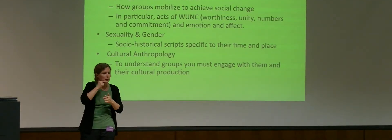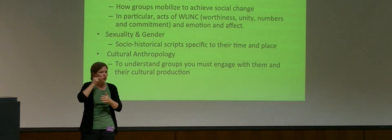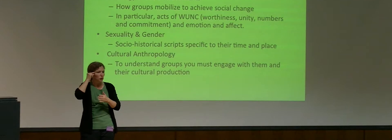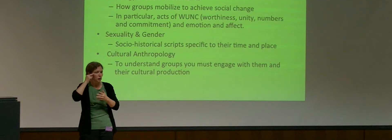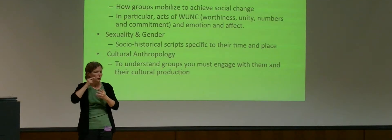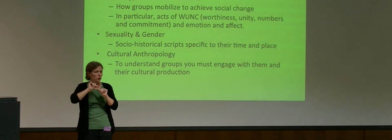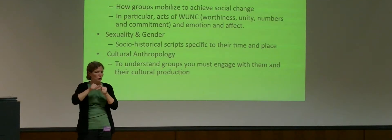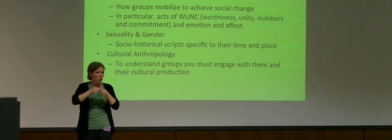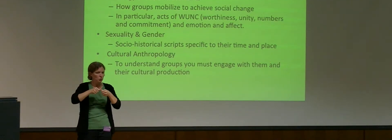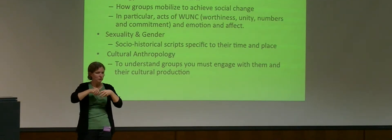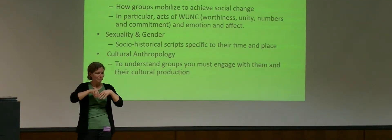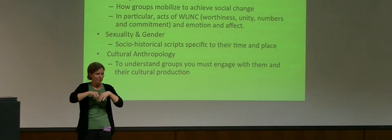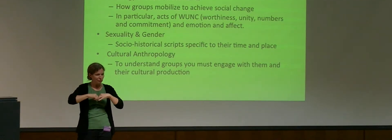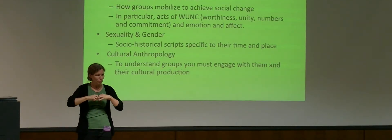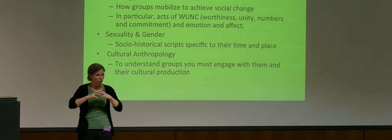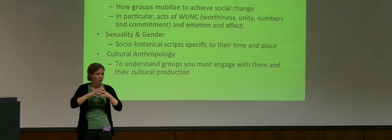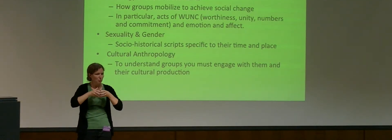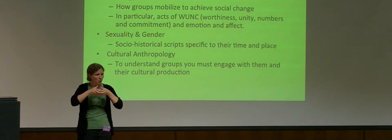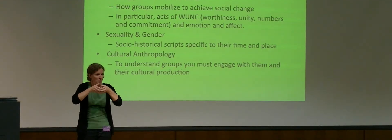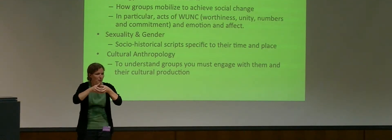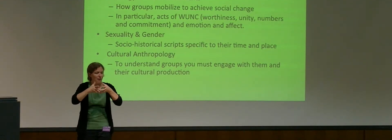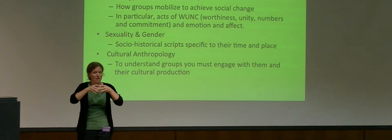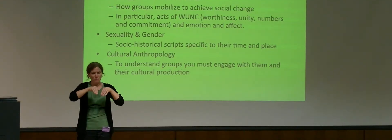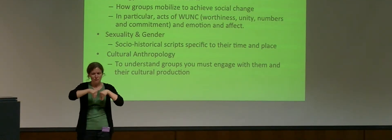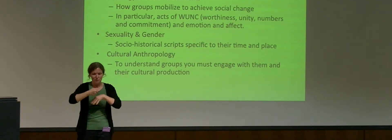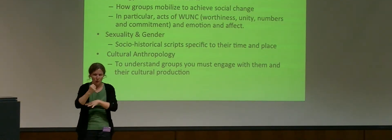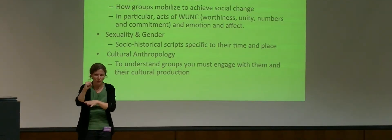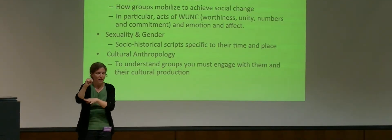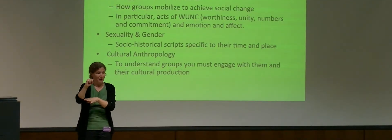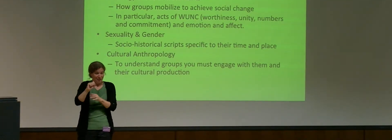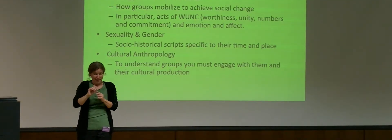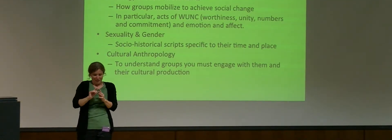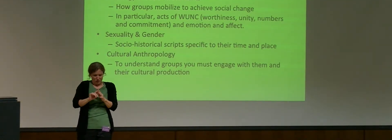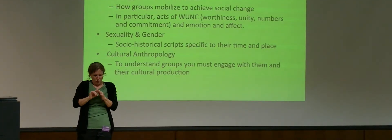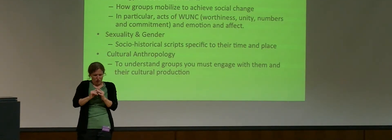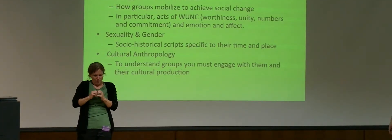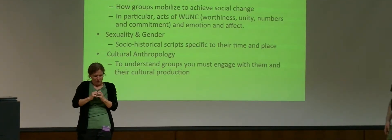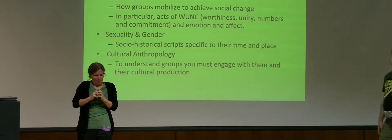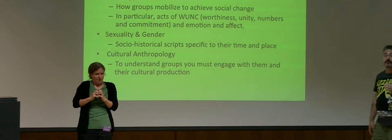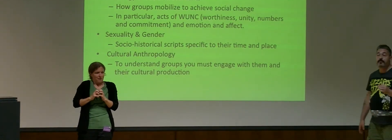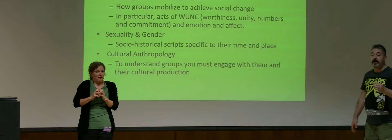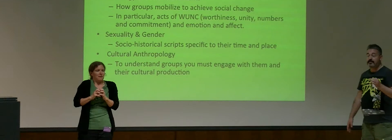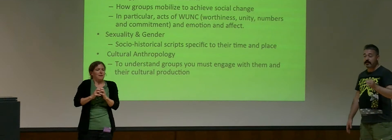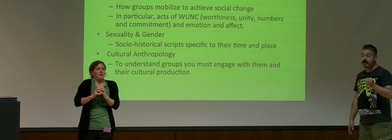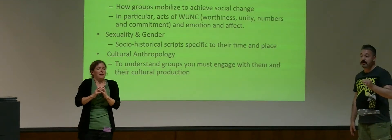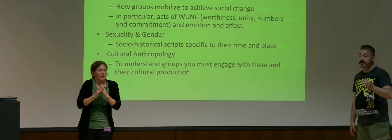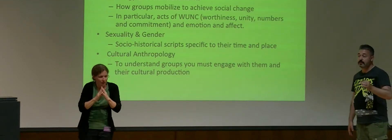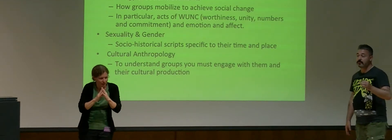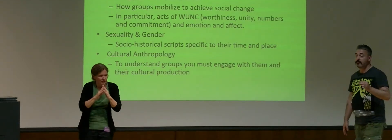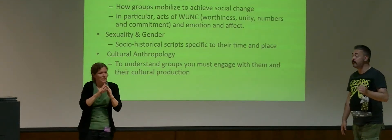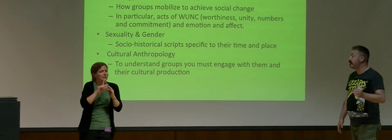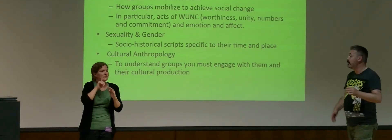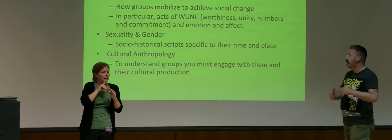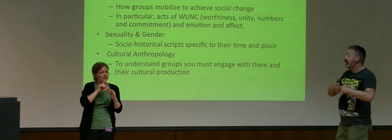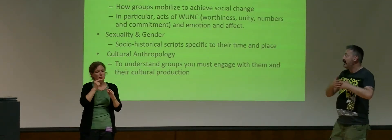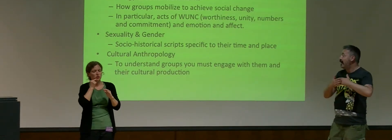just at that point when a social movement, a sex and gender social movement